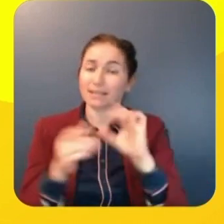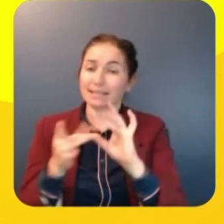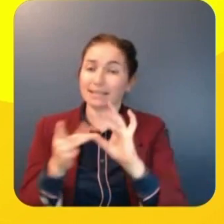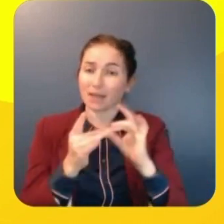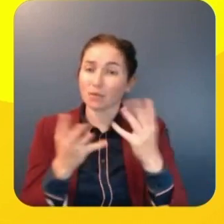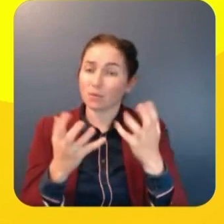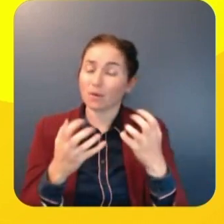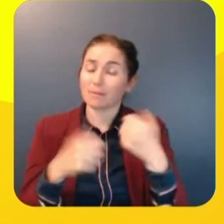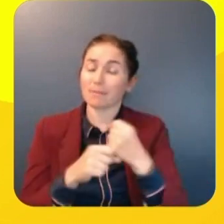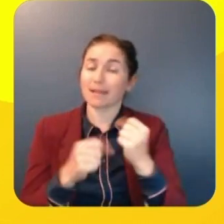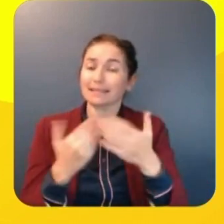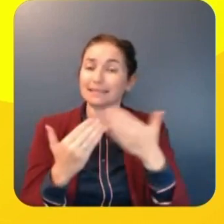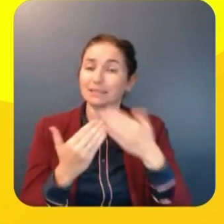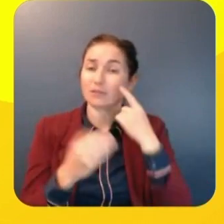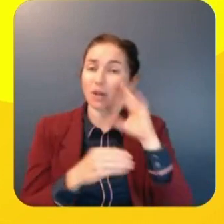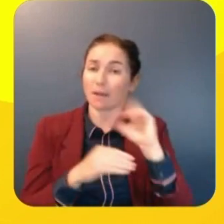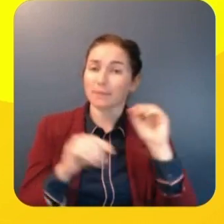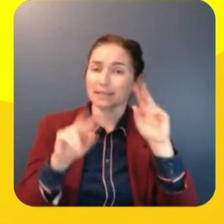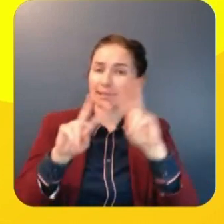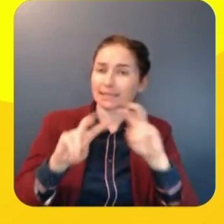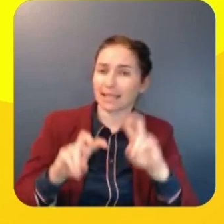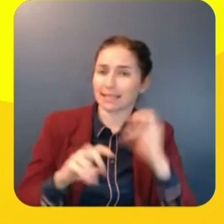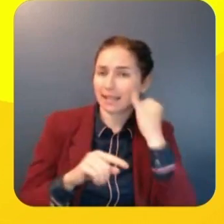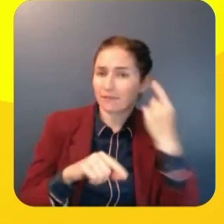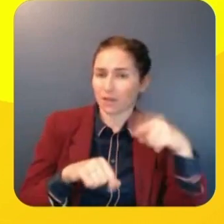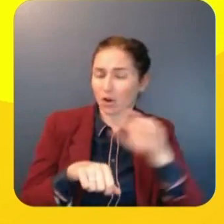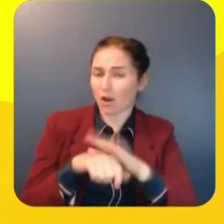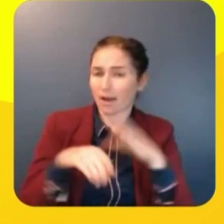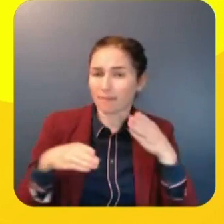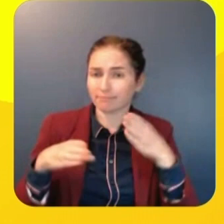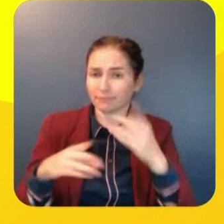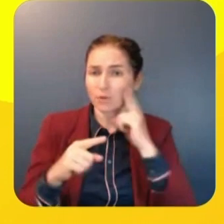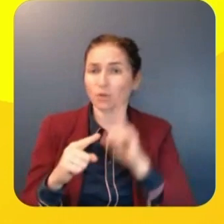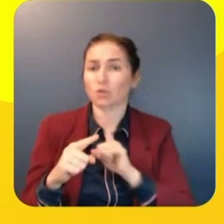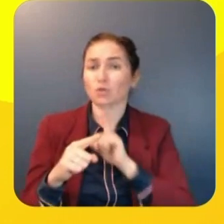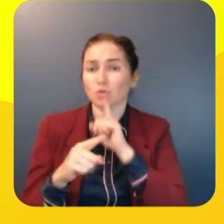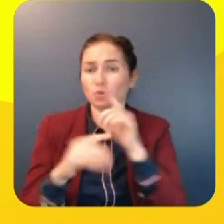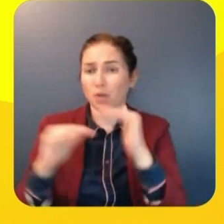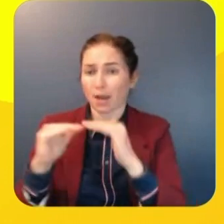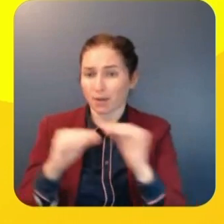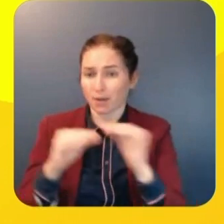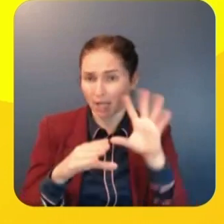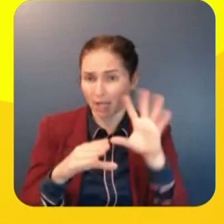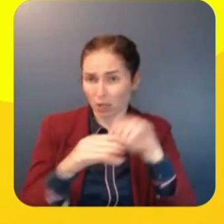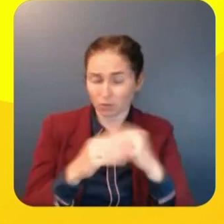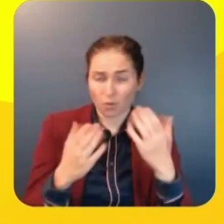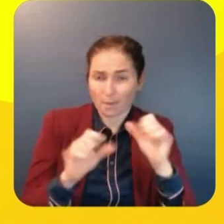where they are on the path to shoot equity and inclusion, what potential they have to go even further and then